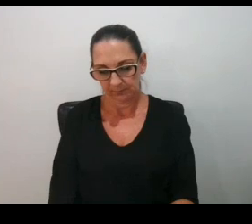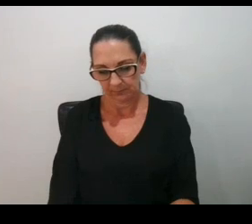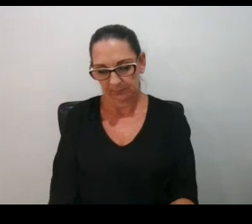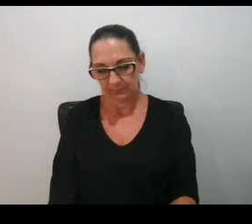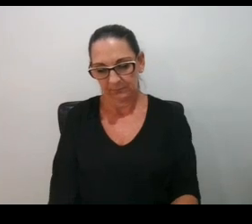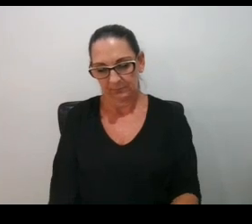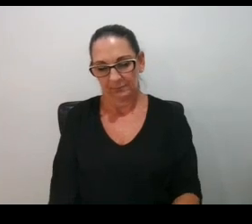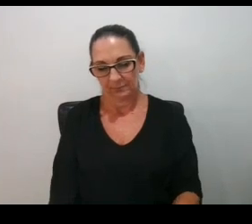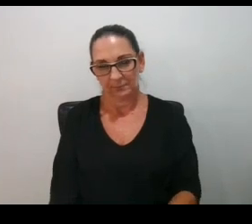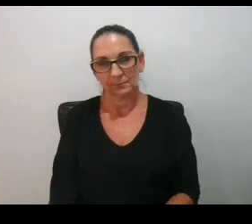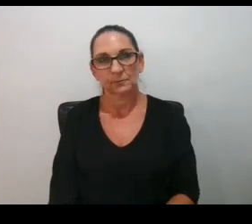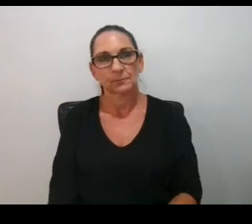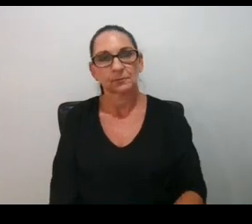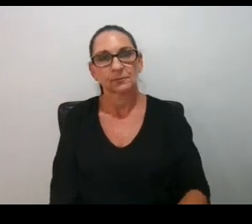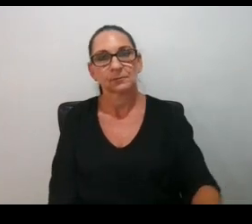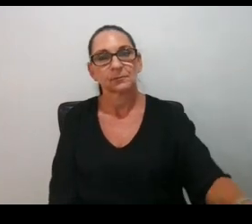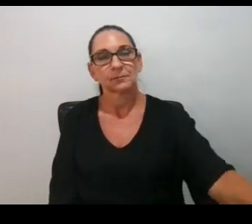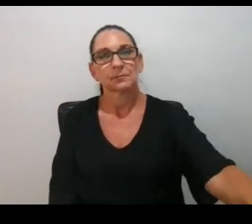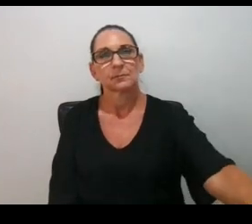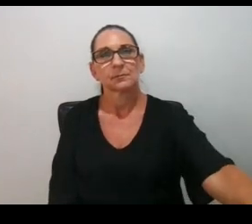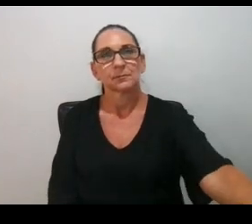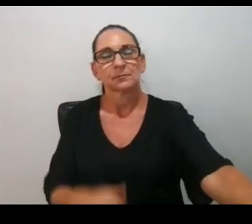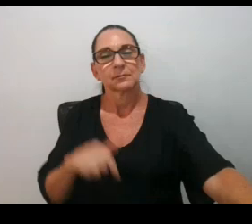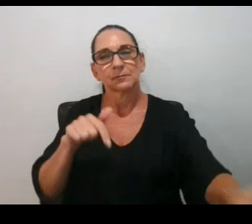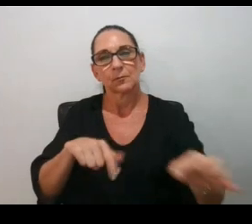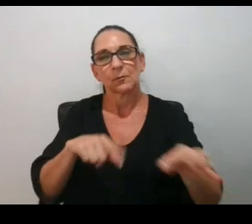talking about today so it's our processes here in Queensland that we'll be going